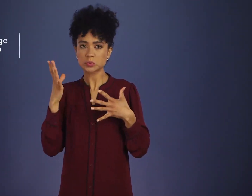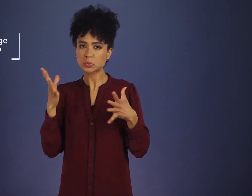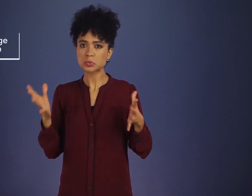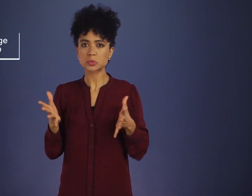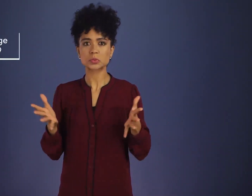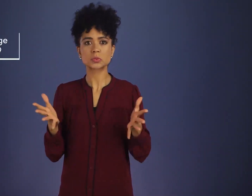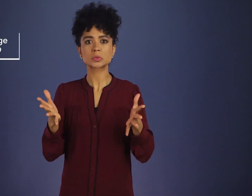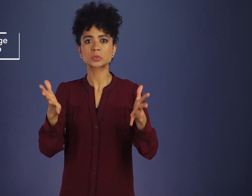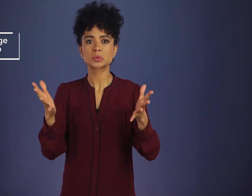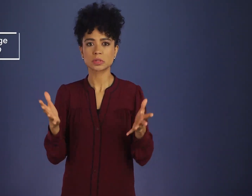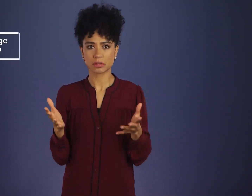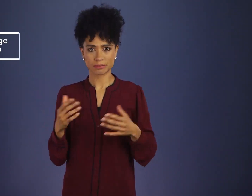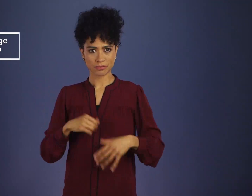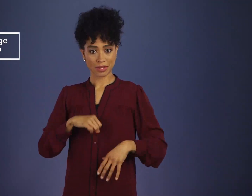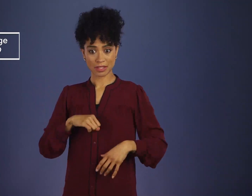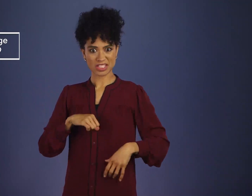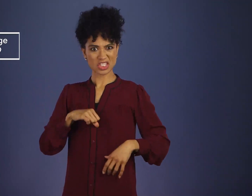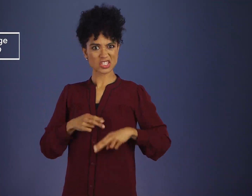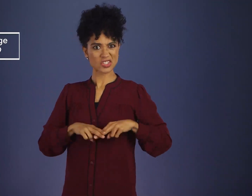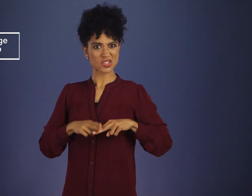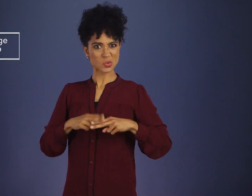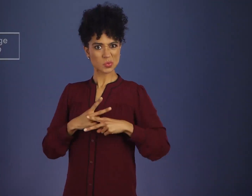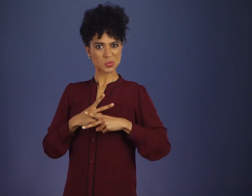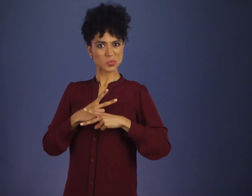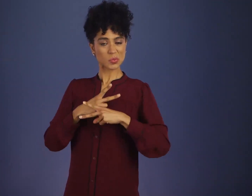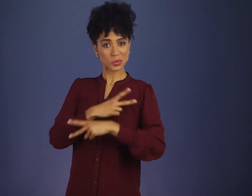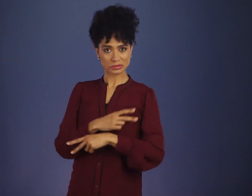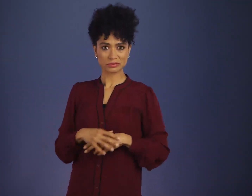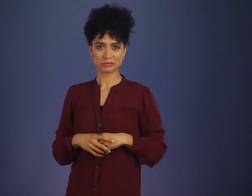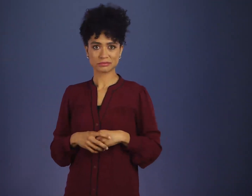is the basic breeder of most human difficulties,